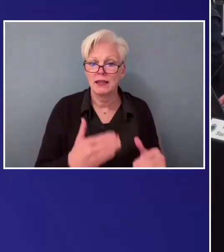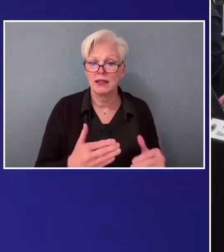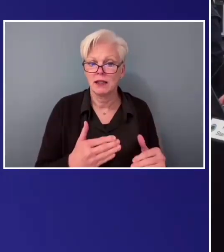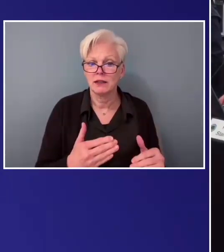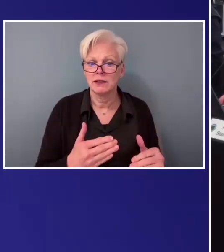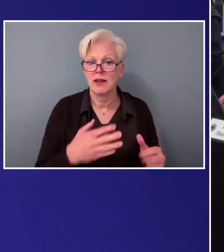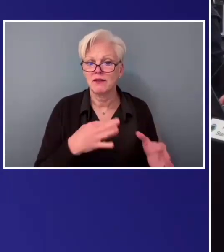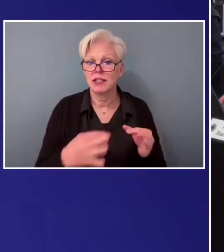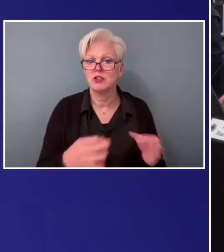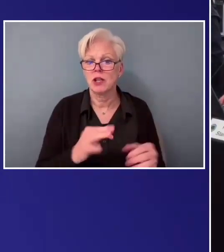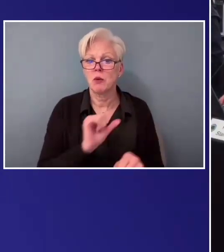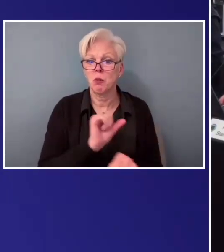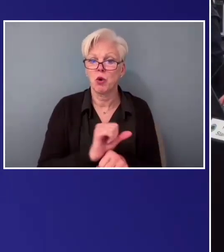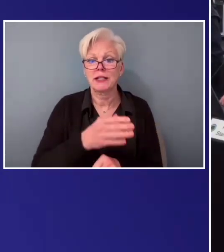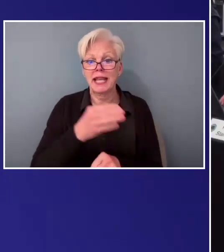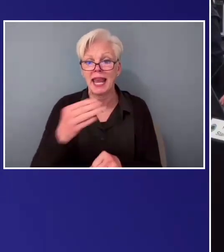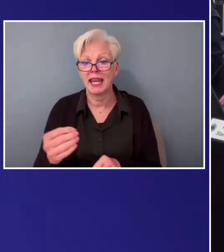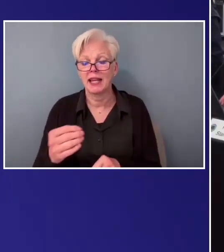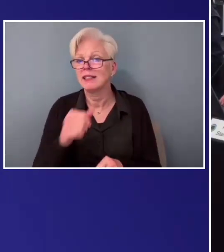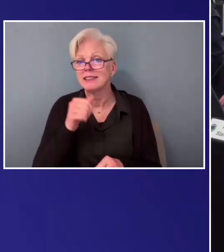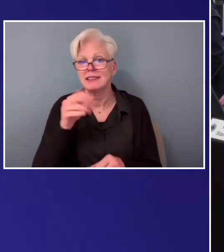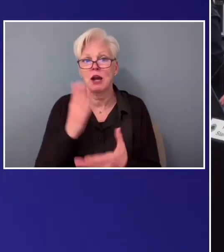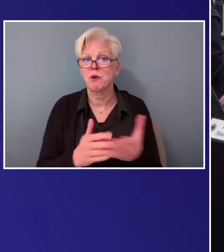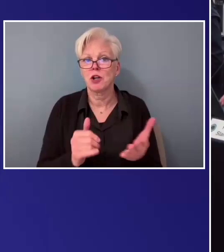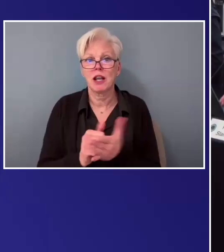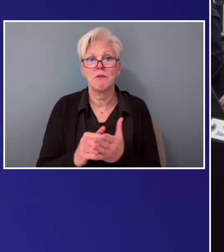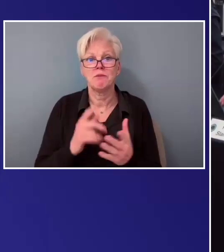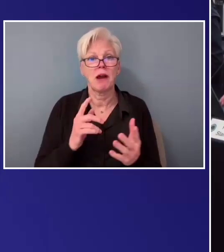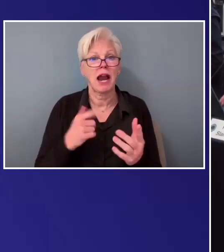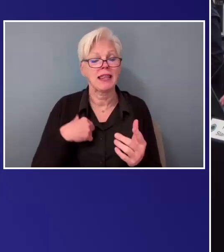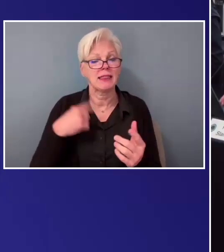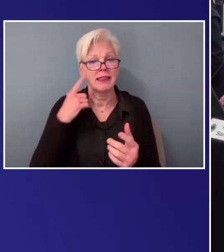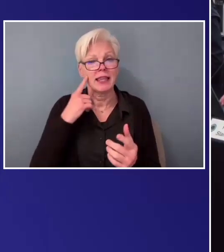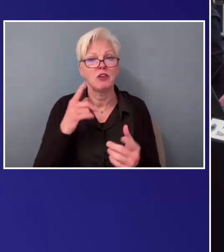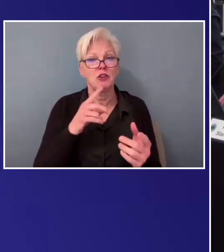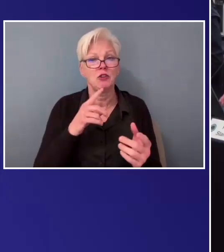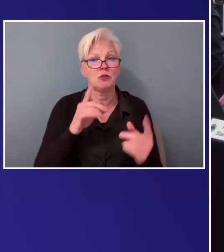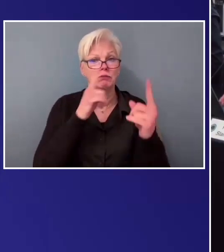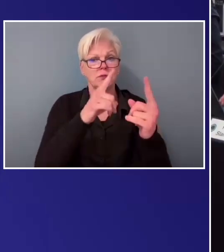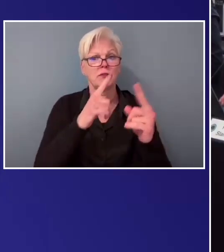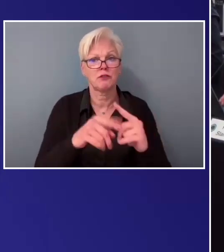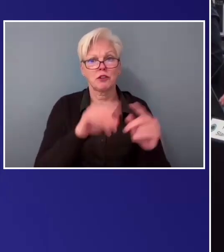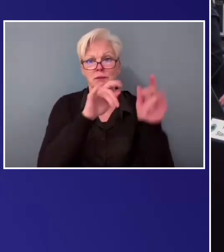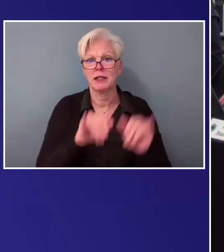my understanding is these are intended to be identical. So I would suggest including who worked and were not enrolled in an